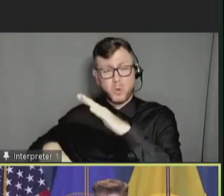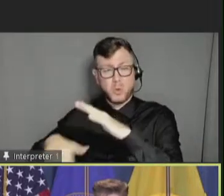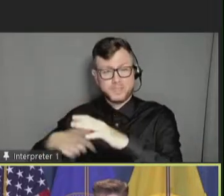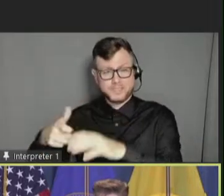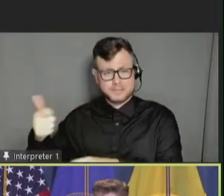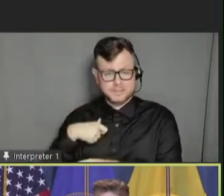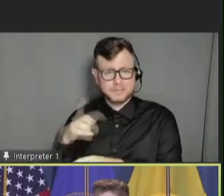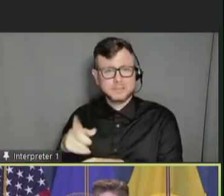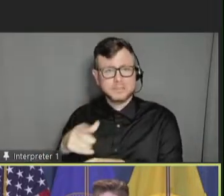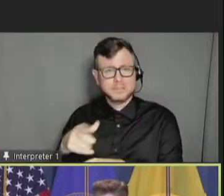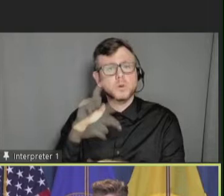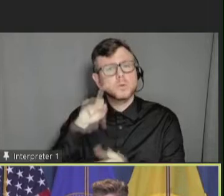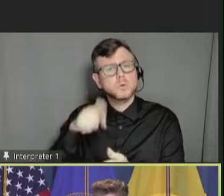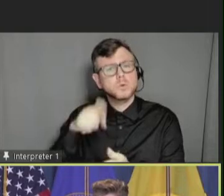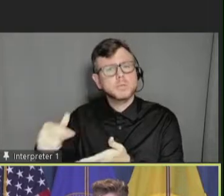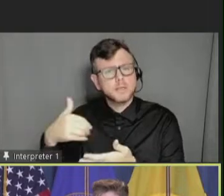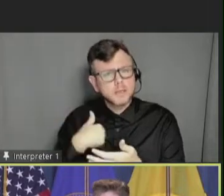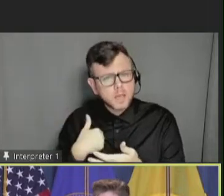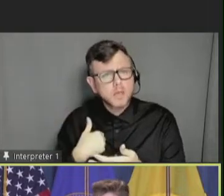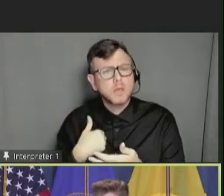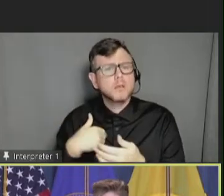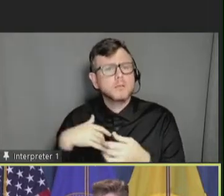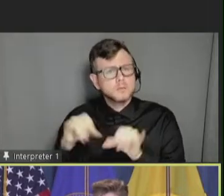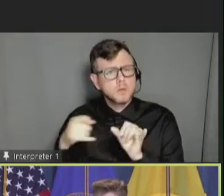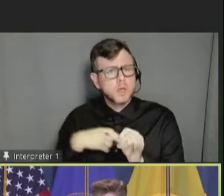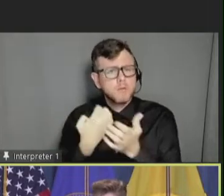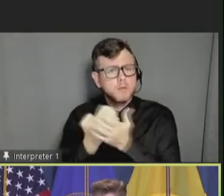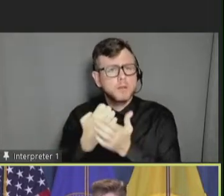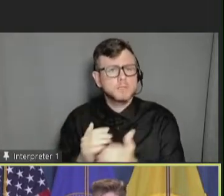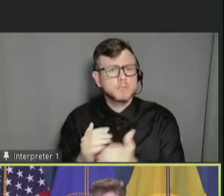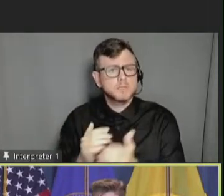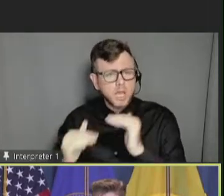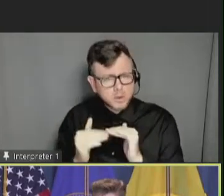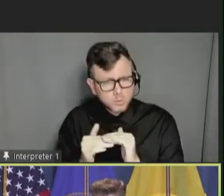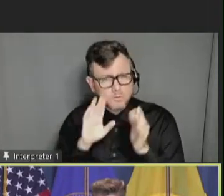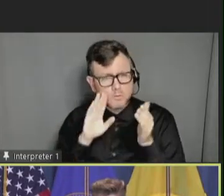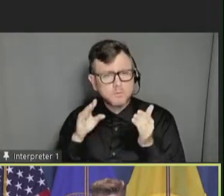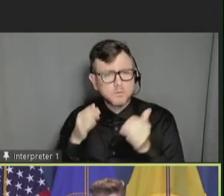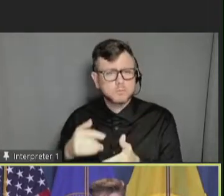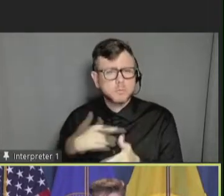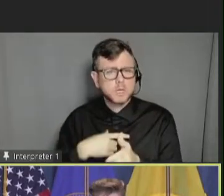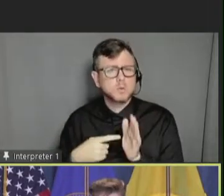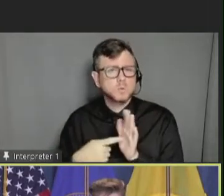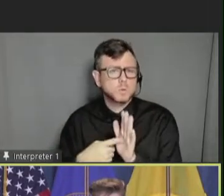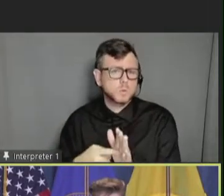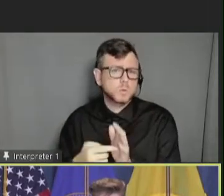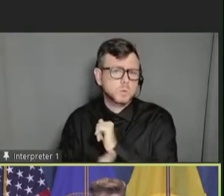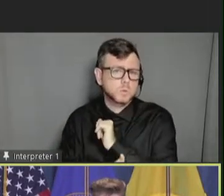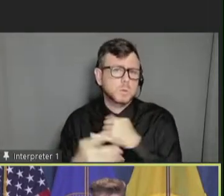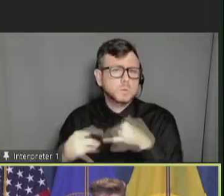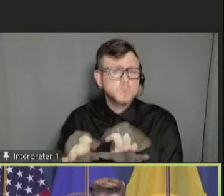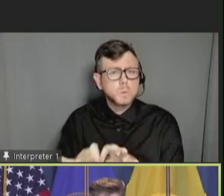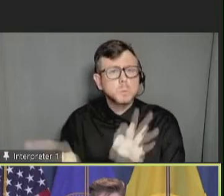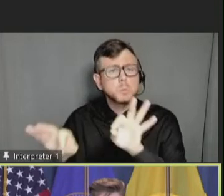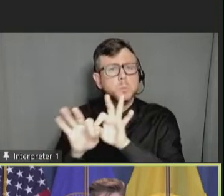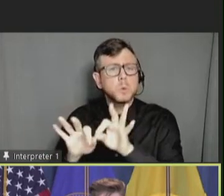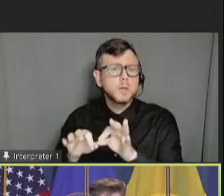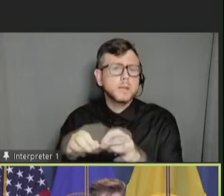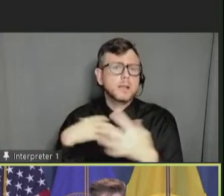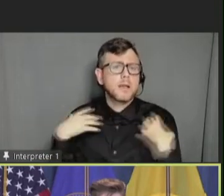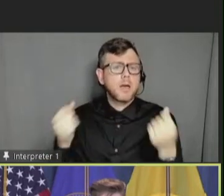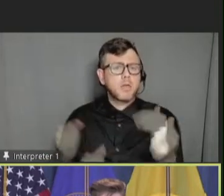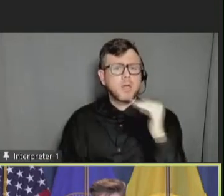illustrating that countries are recognizing the importance of health equity and immunization.